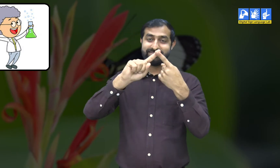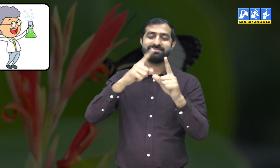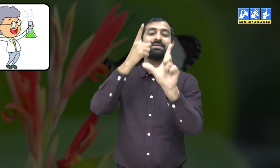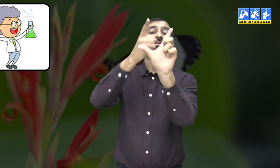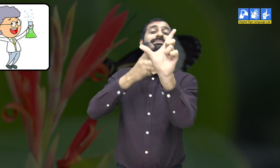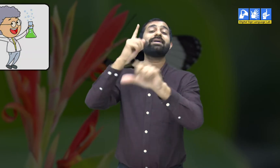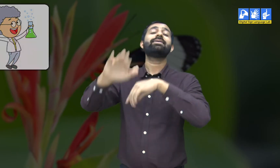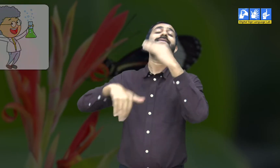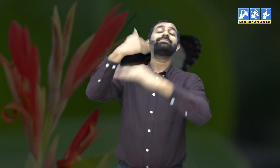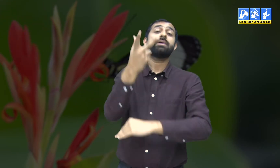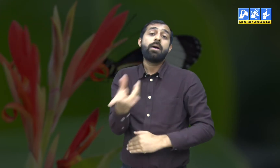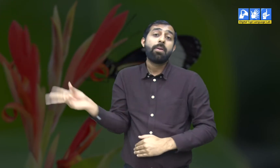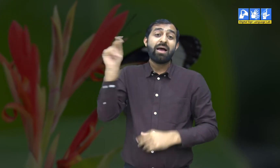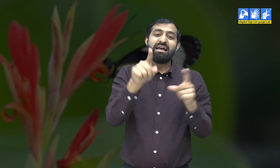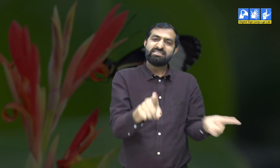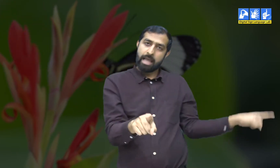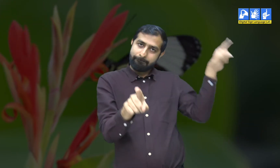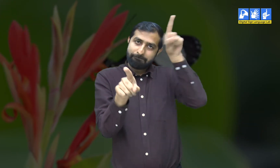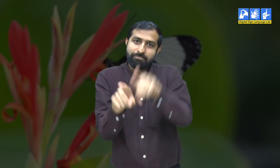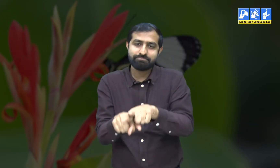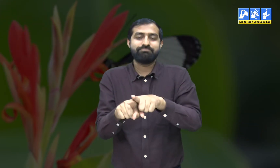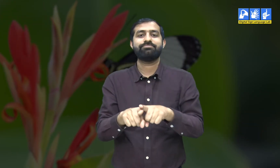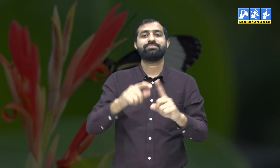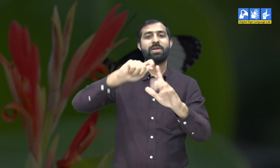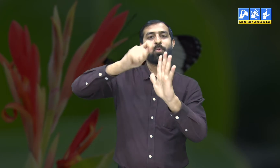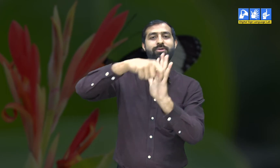Next year, again he participated in the same fair.